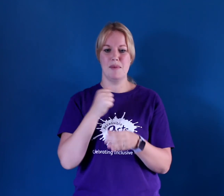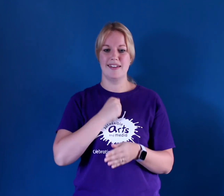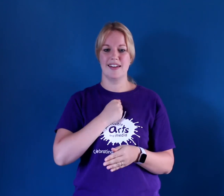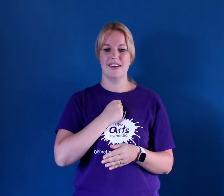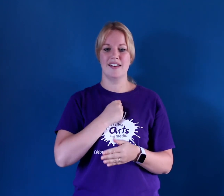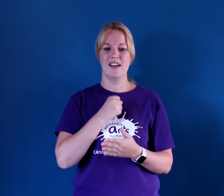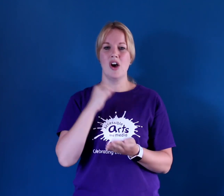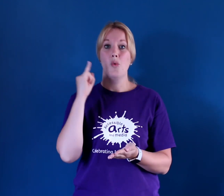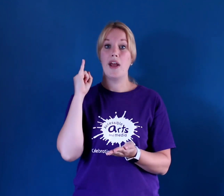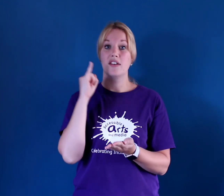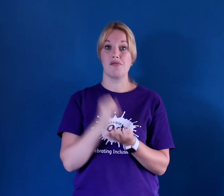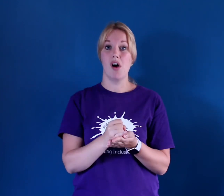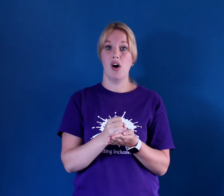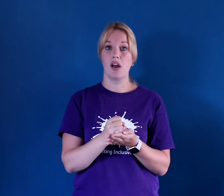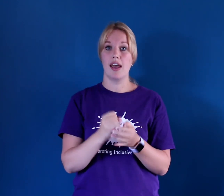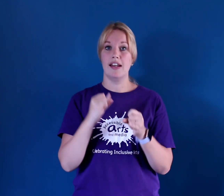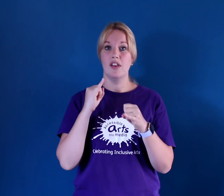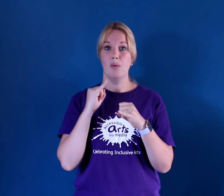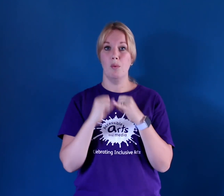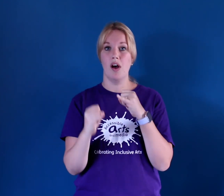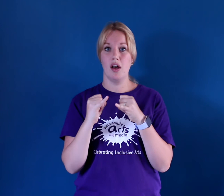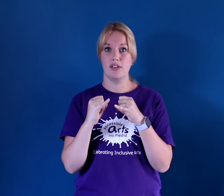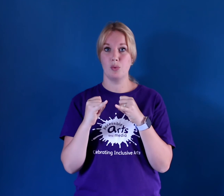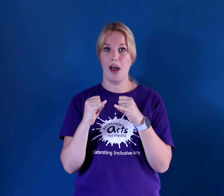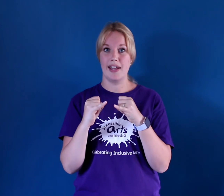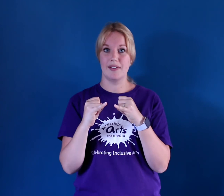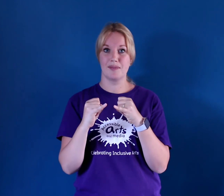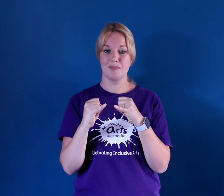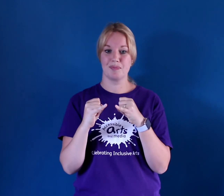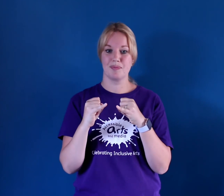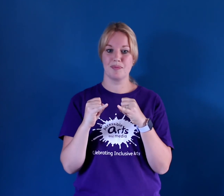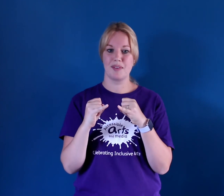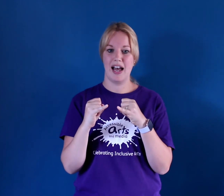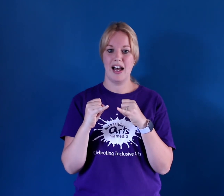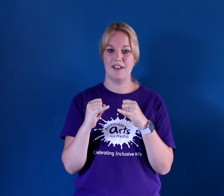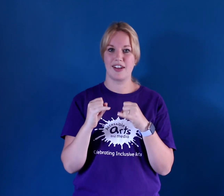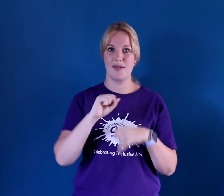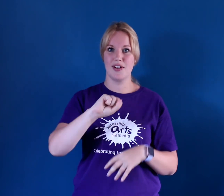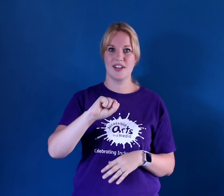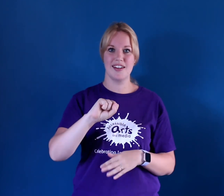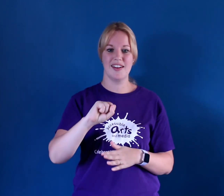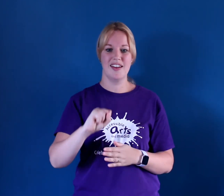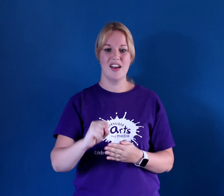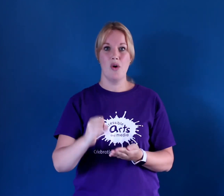My turn. Went wrong in the worst way. Have a go your turn.